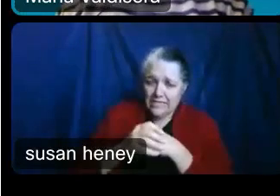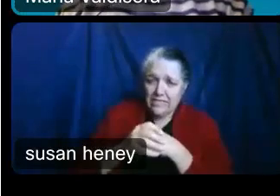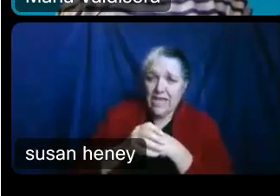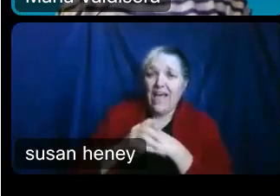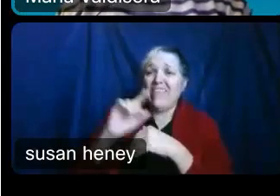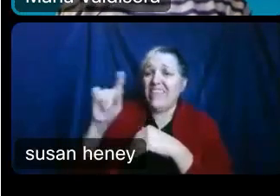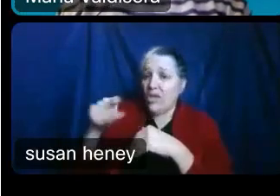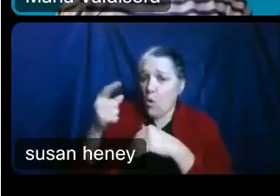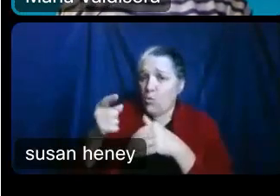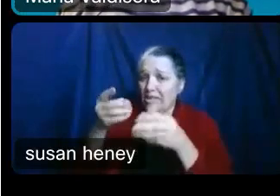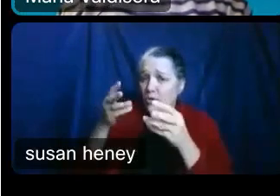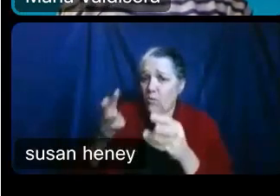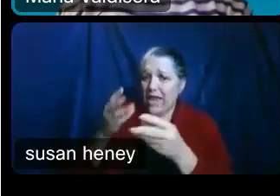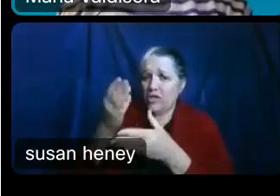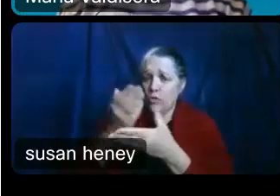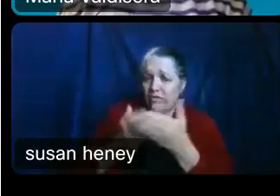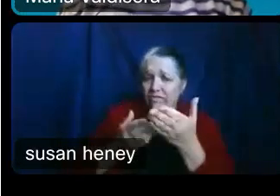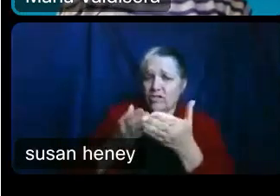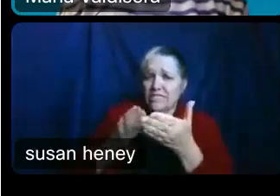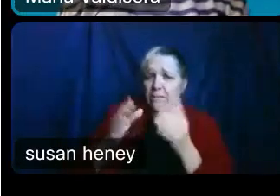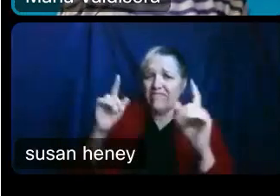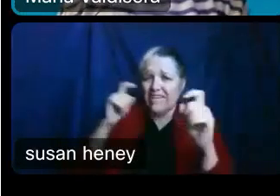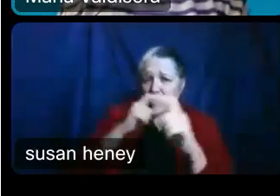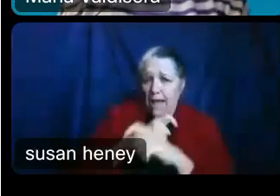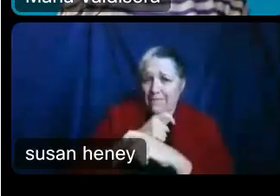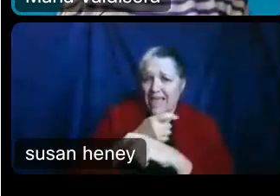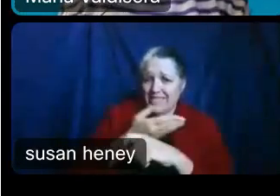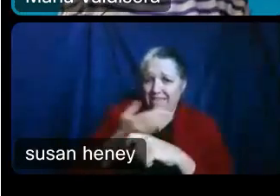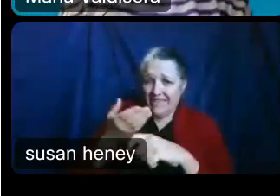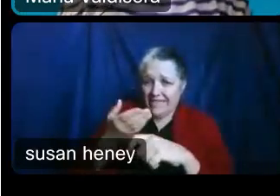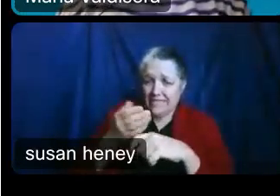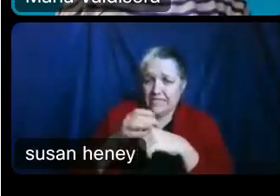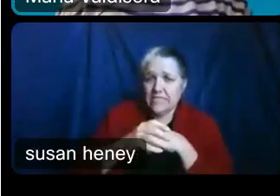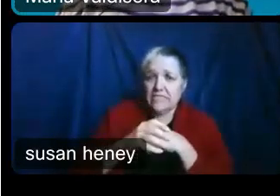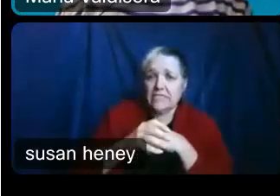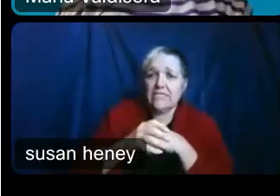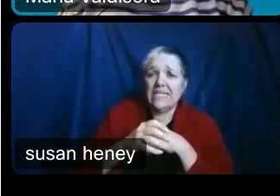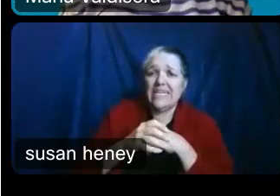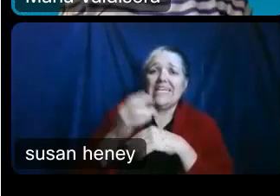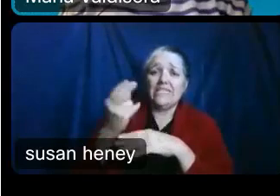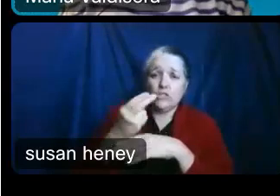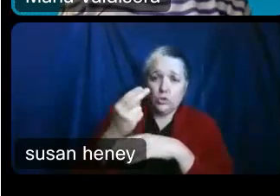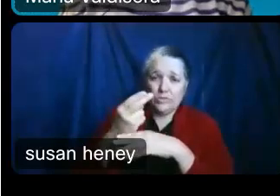some of the more complex topics or geographies, however, is by using the advanced search.